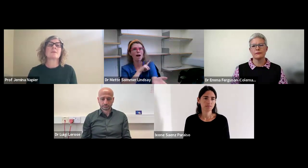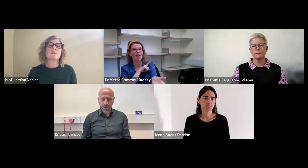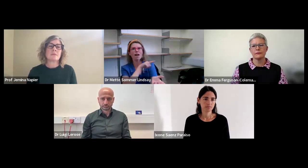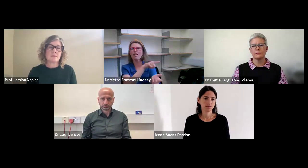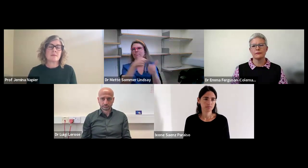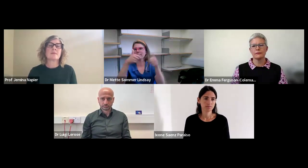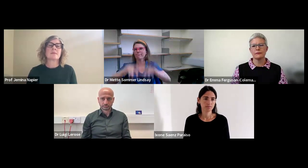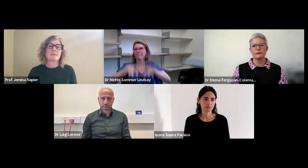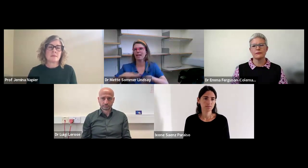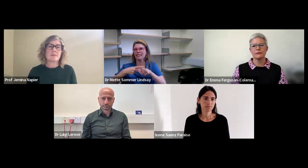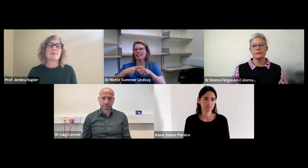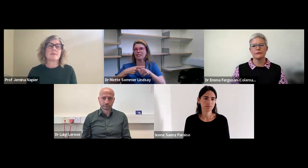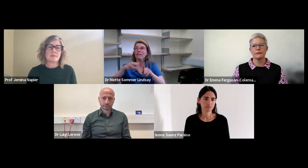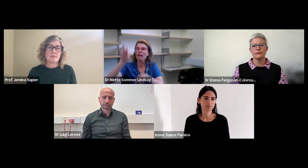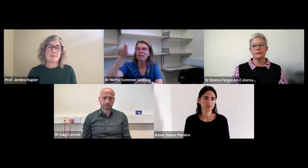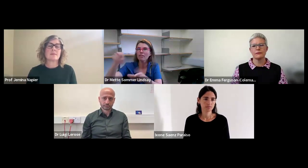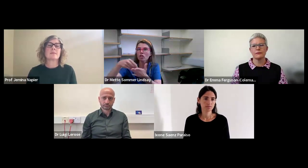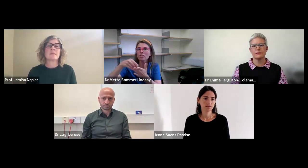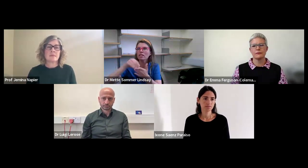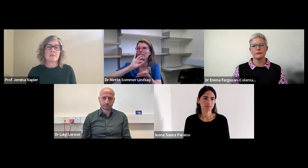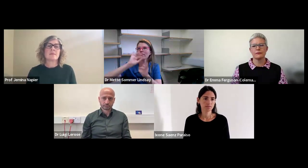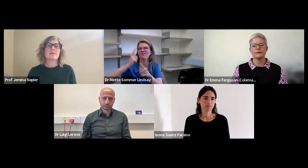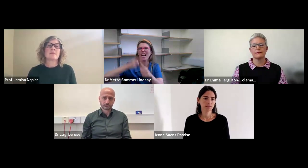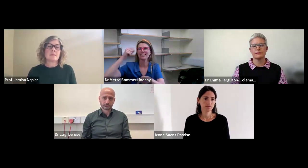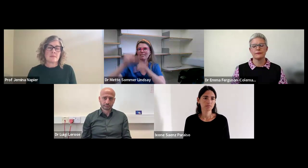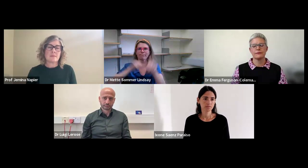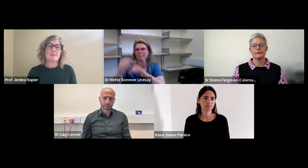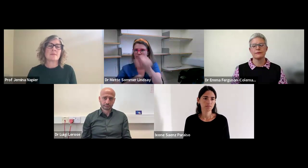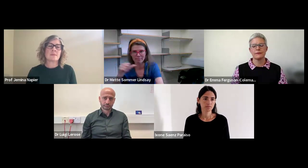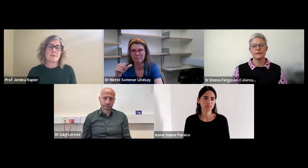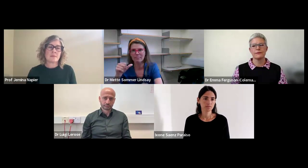people getting funded who have little or no knowledge of deafness or disability,